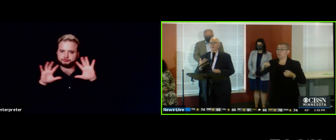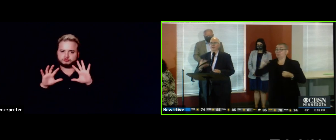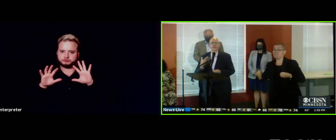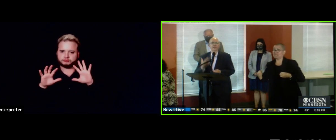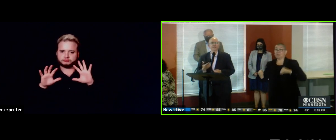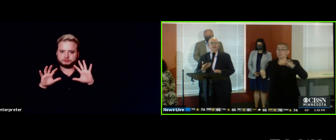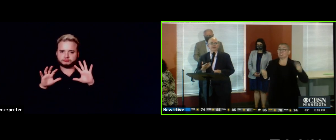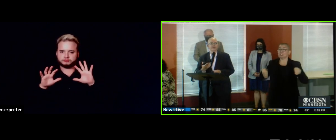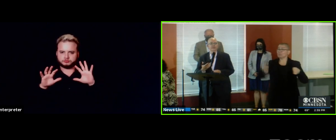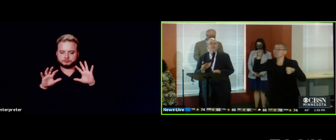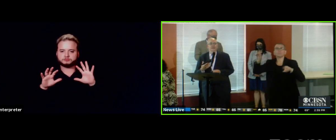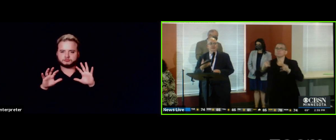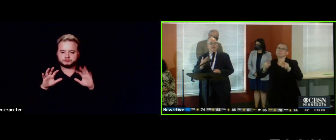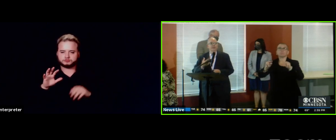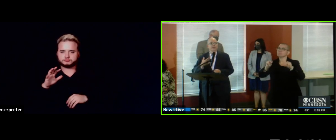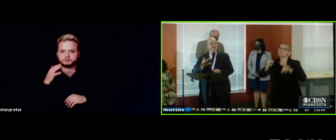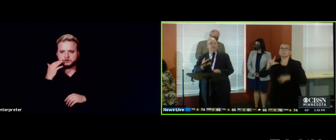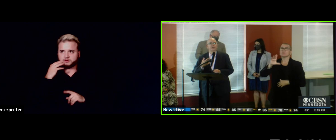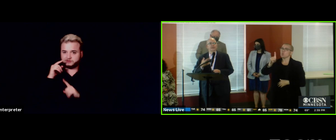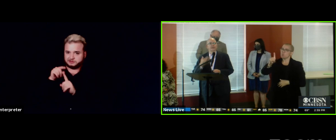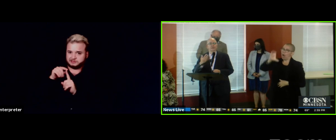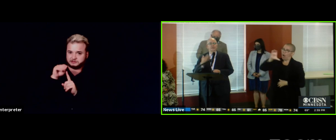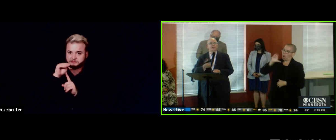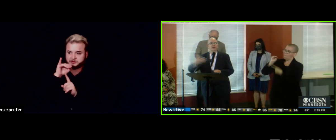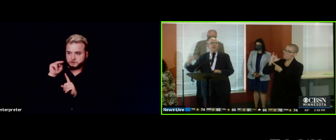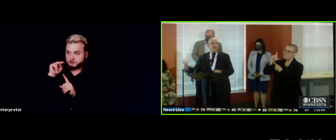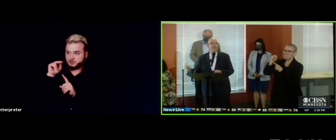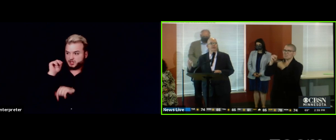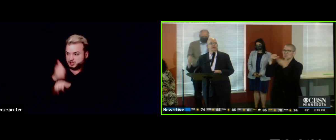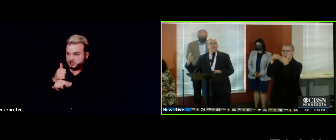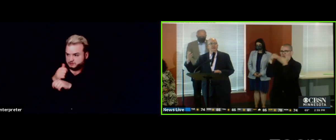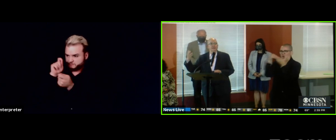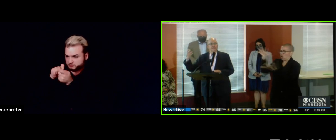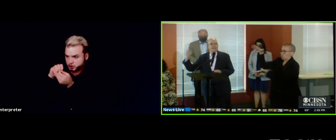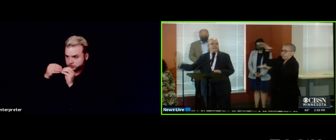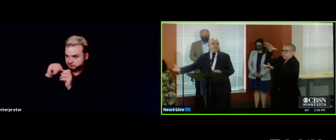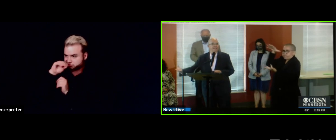that in context, spending a hundred million dollars between now and you know the end of